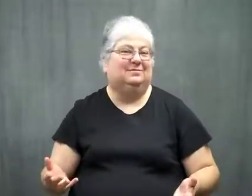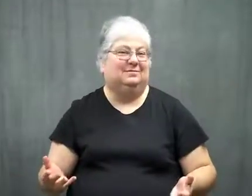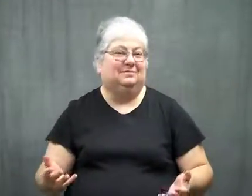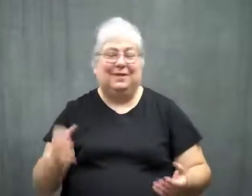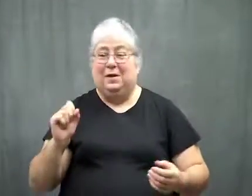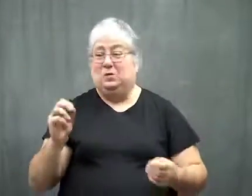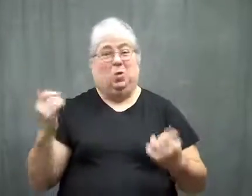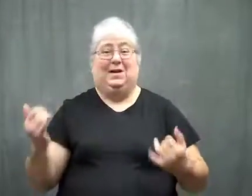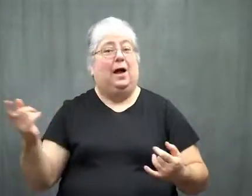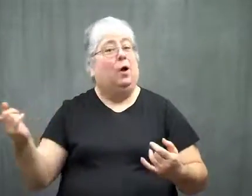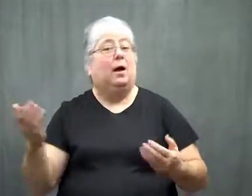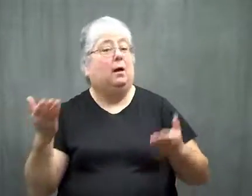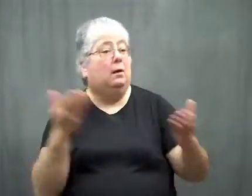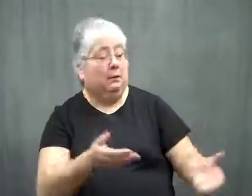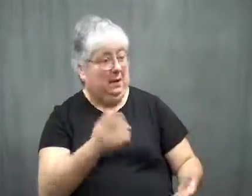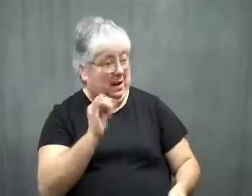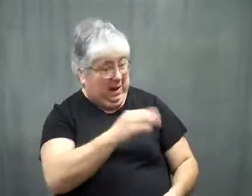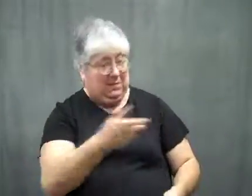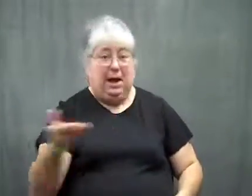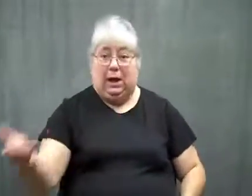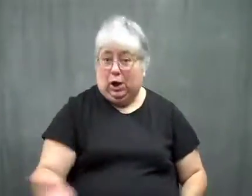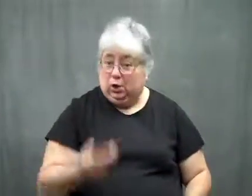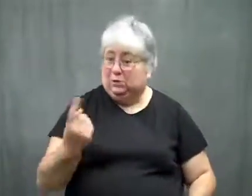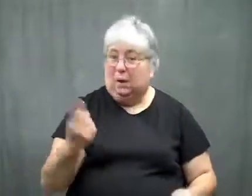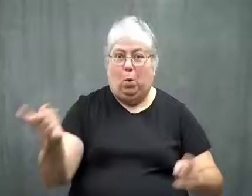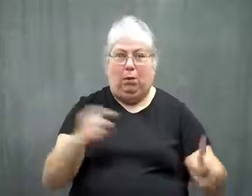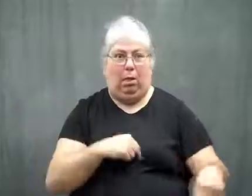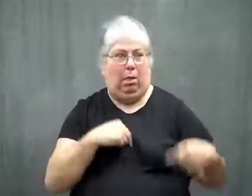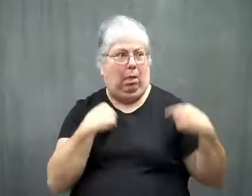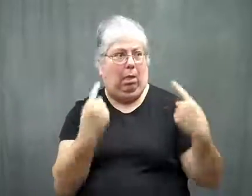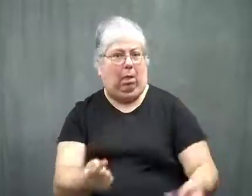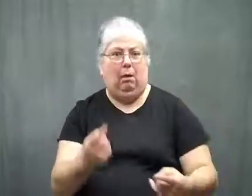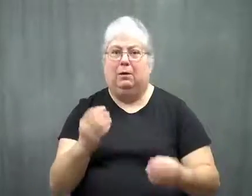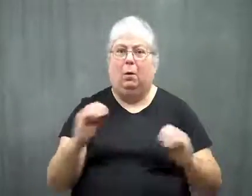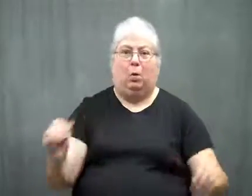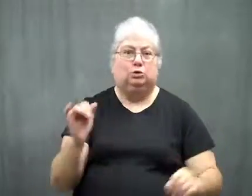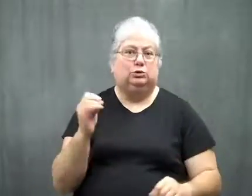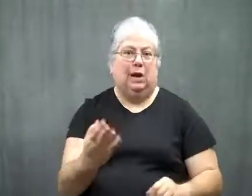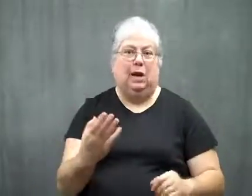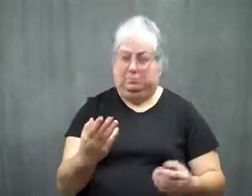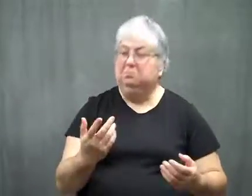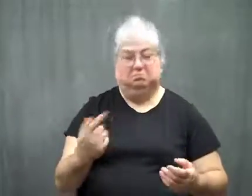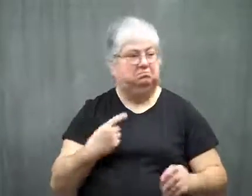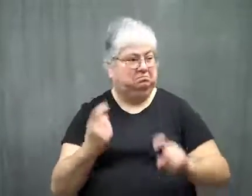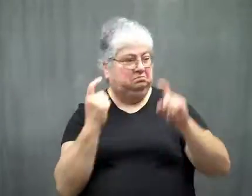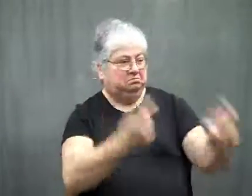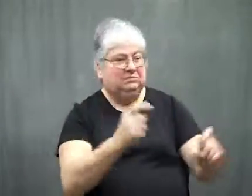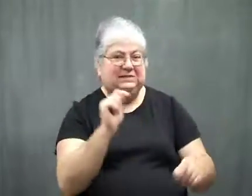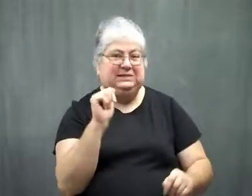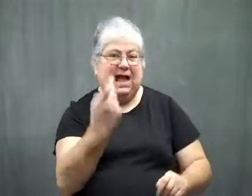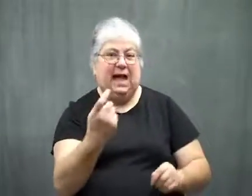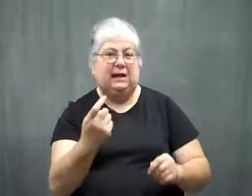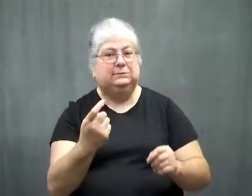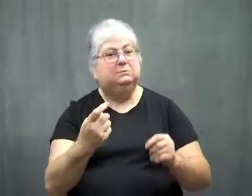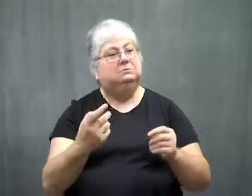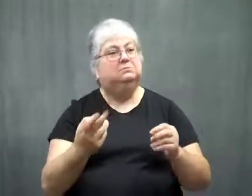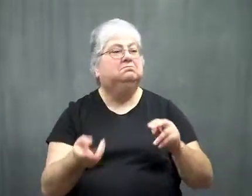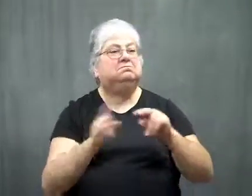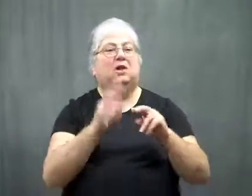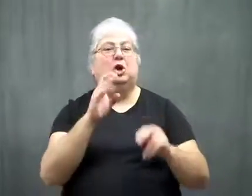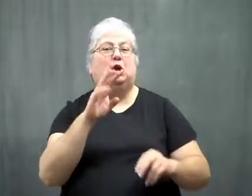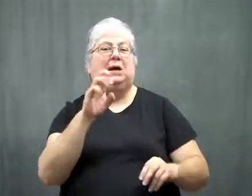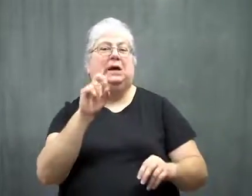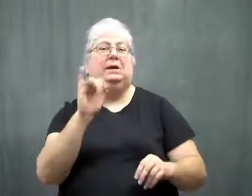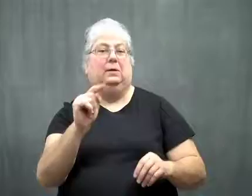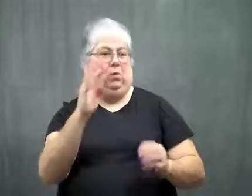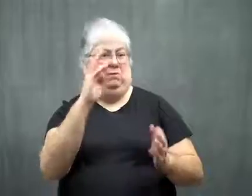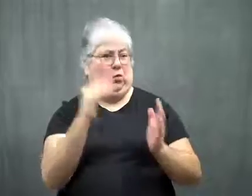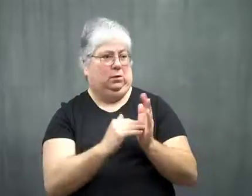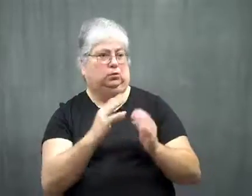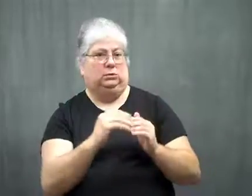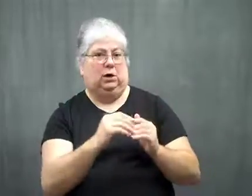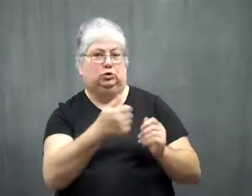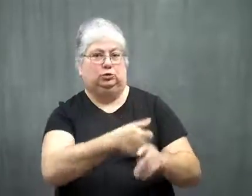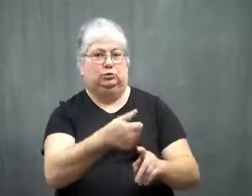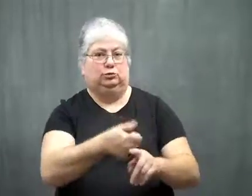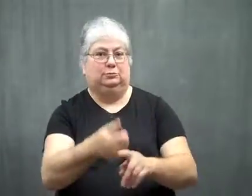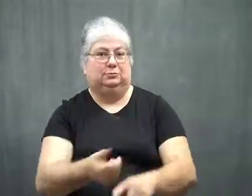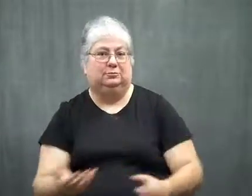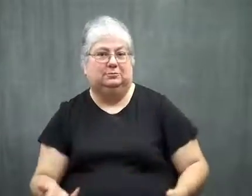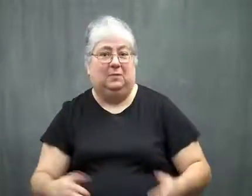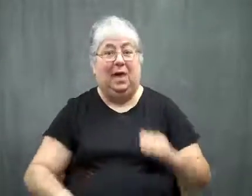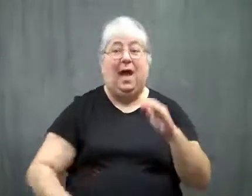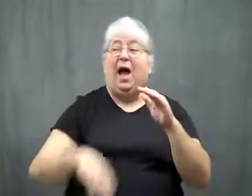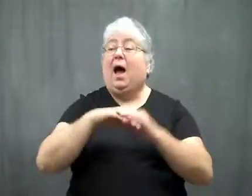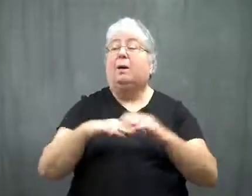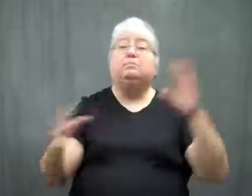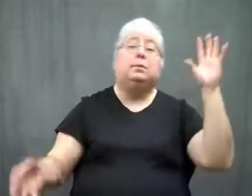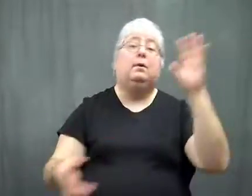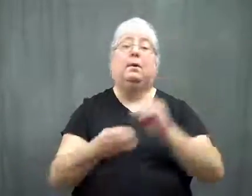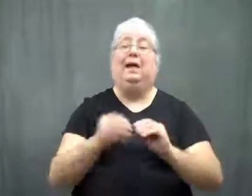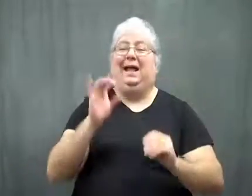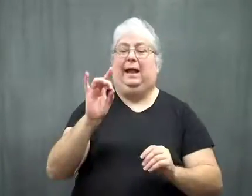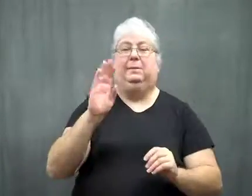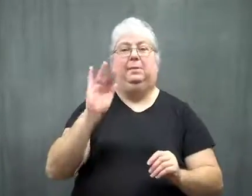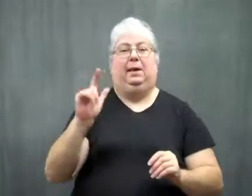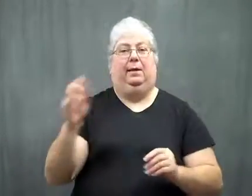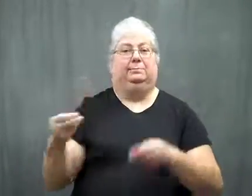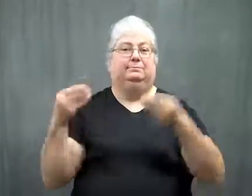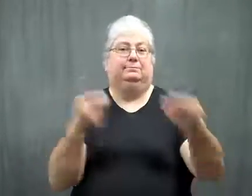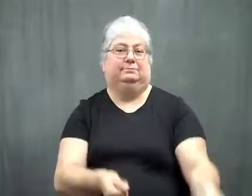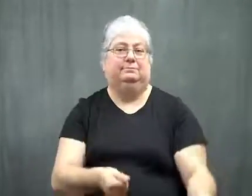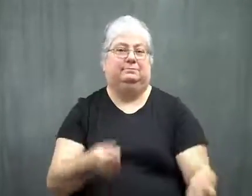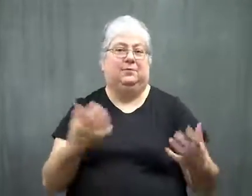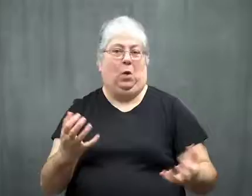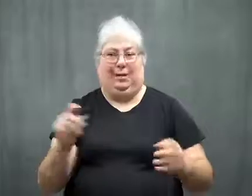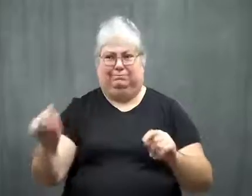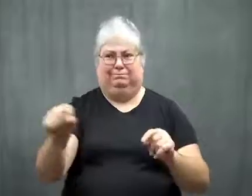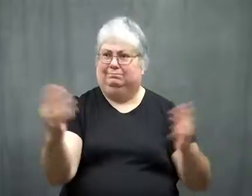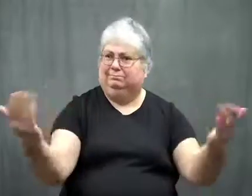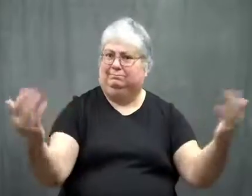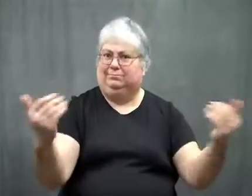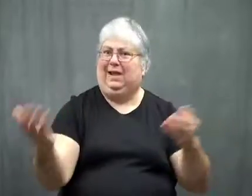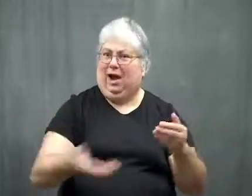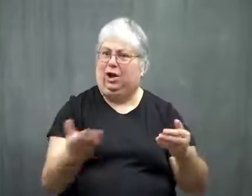Under the new plan, a $4000 tax credit is offered if a long term unemployed person is hired.